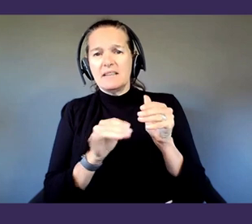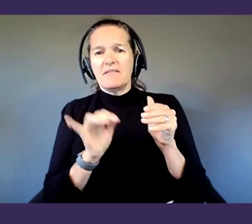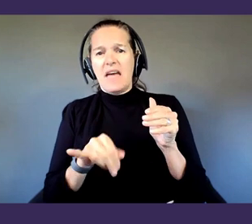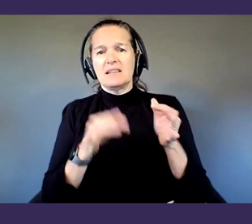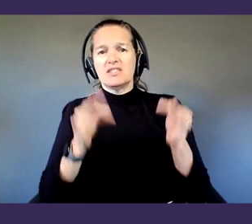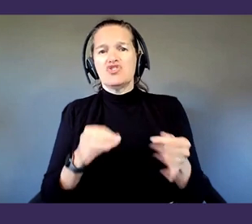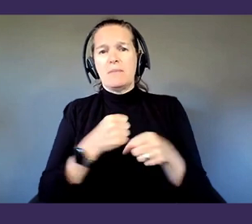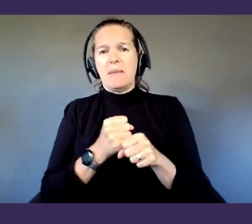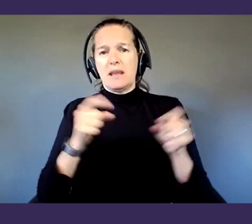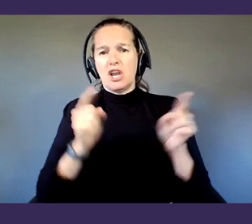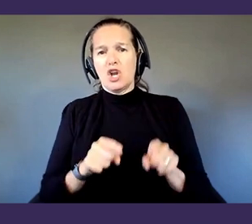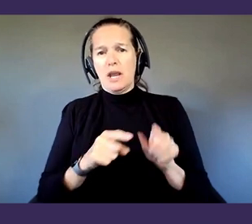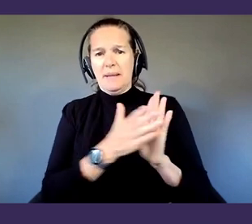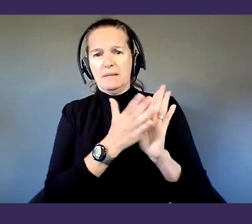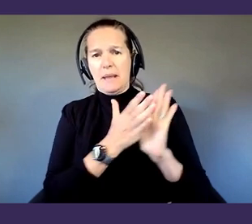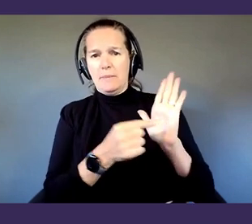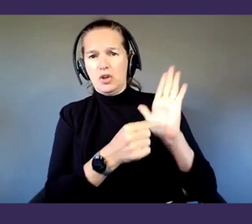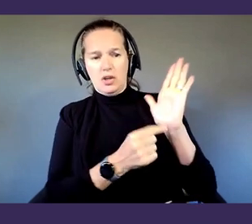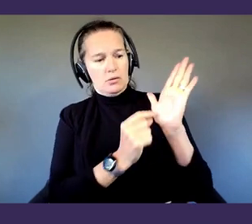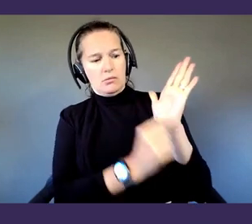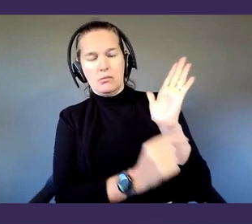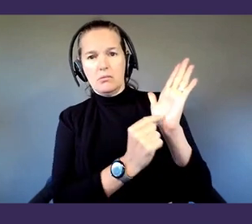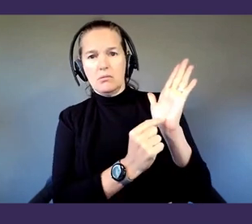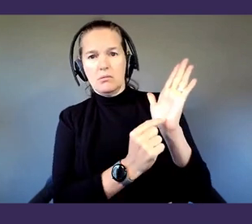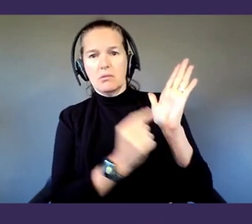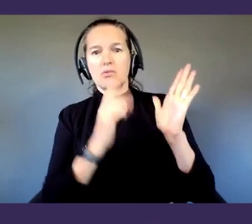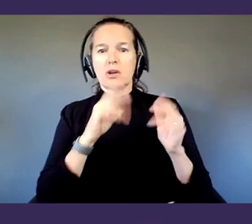that talks about reporting, you know, abuse, neglect,